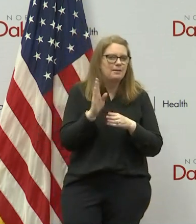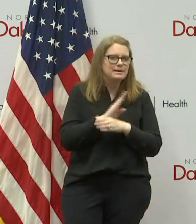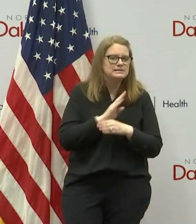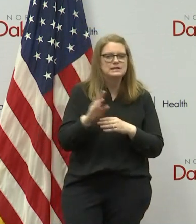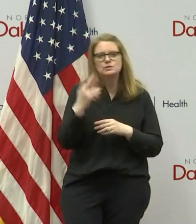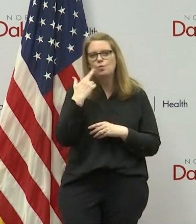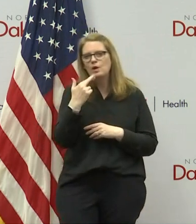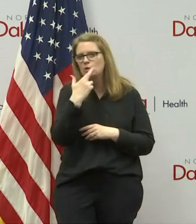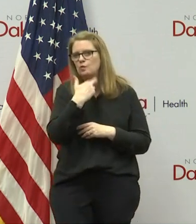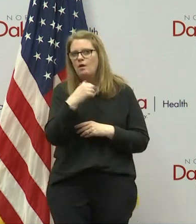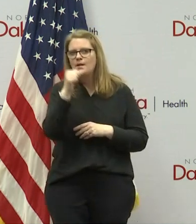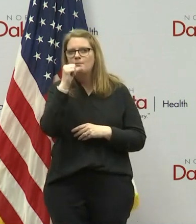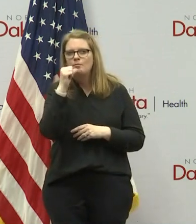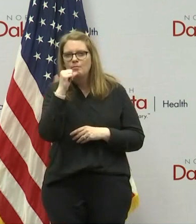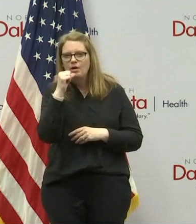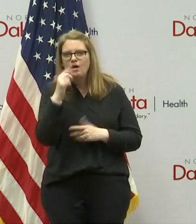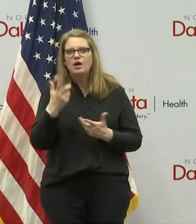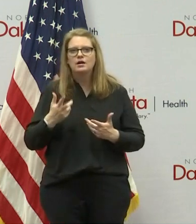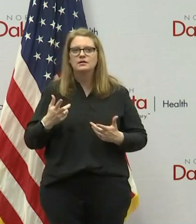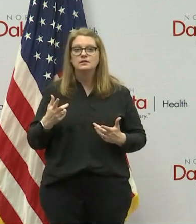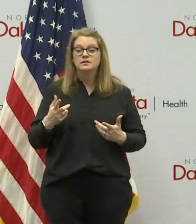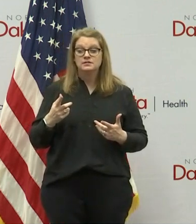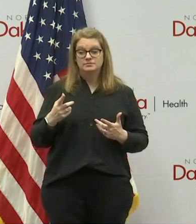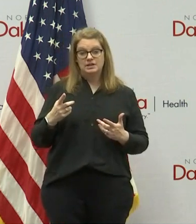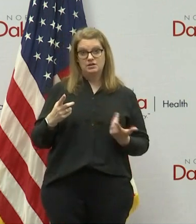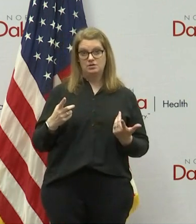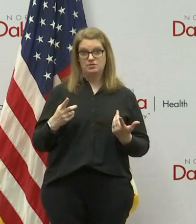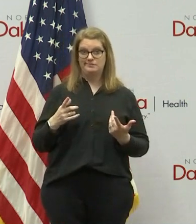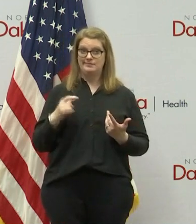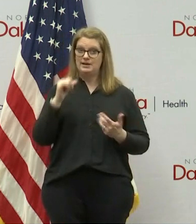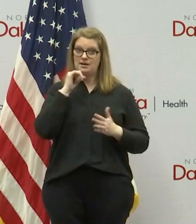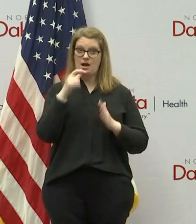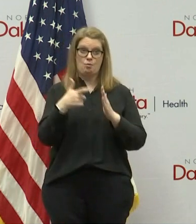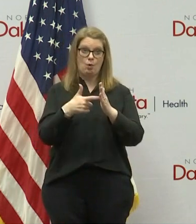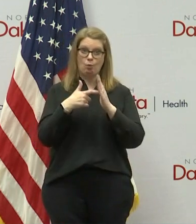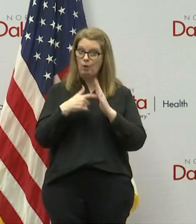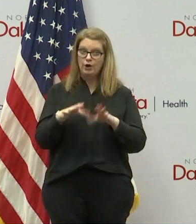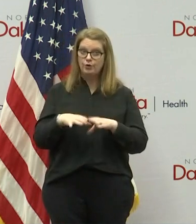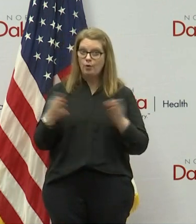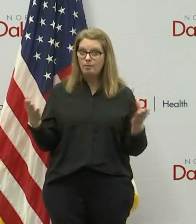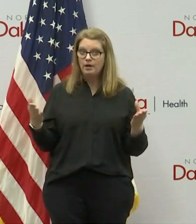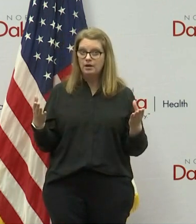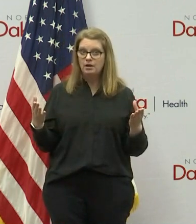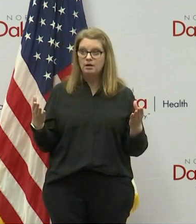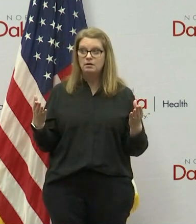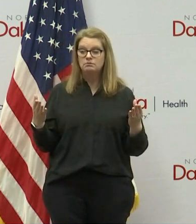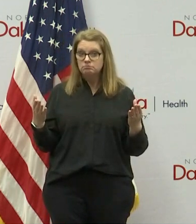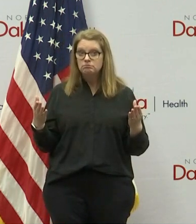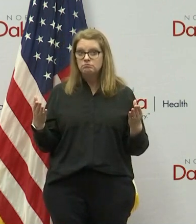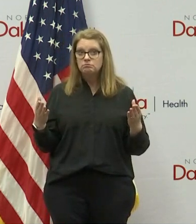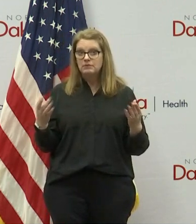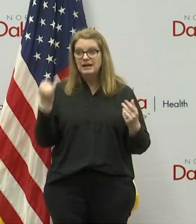WILL STILL BE HERE, BUT WHAT THIS MEANS IS, IF YOU'RE IN THE PERSONAL CARE BUSINESS, BAR AND RESTAURANT OWNER OR OTHERS, IT'S